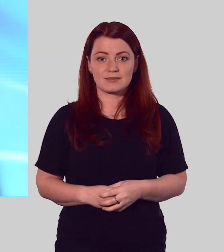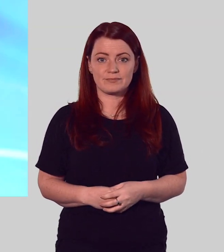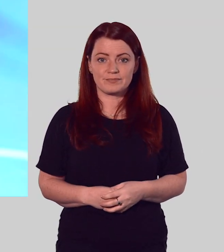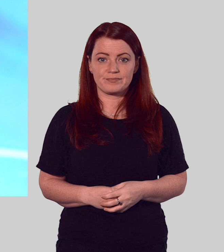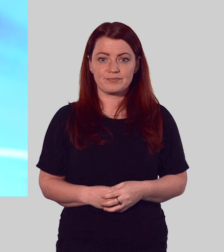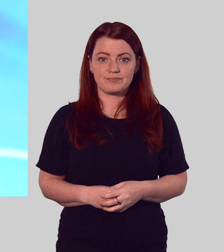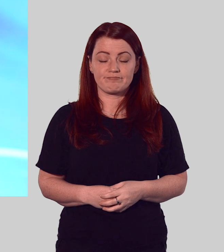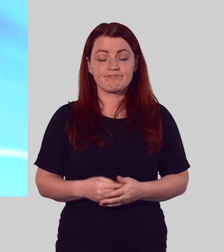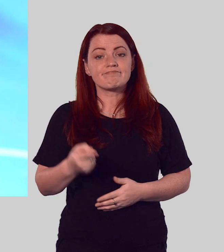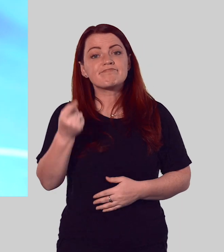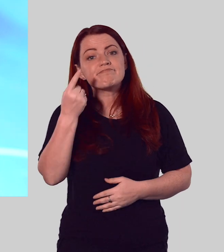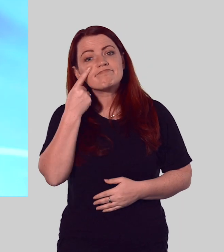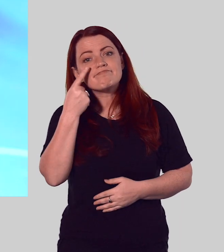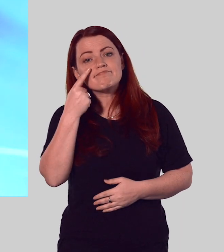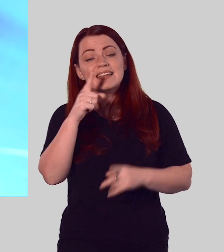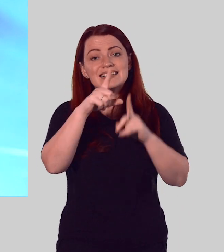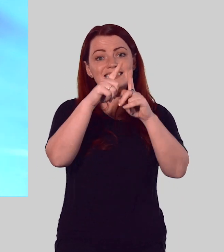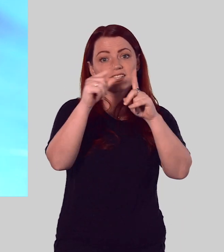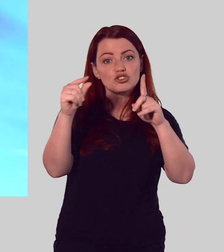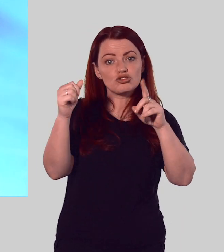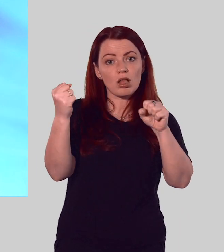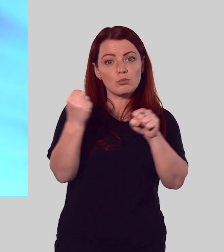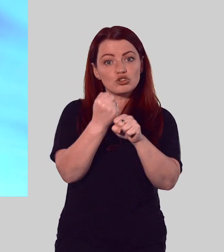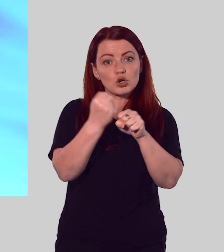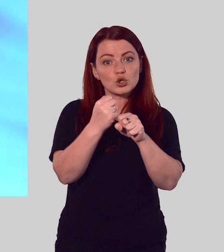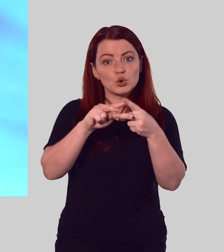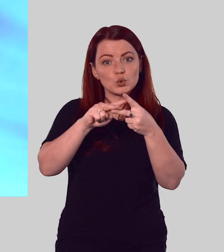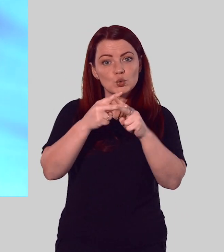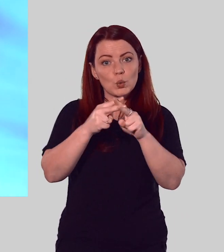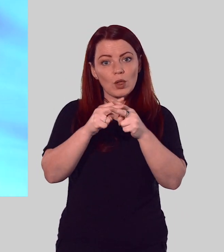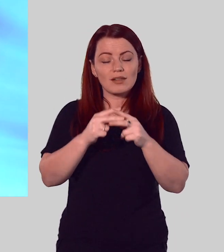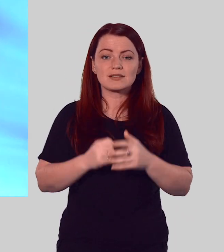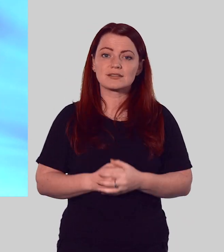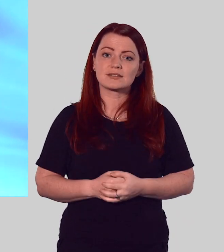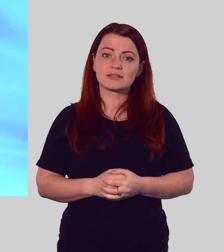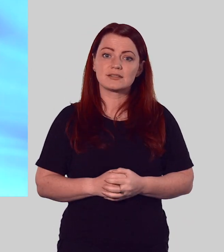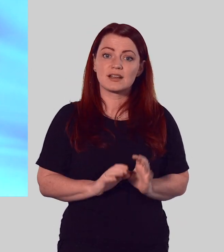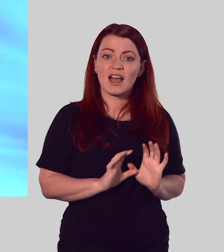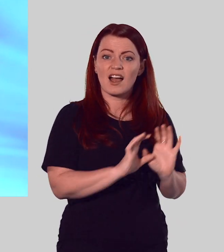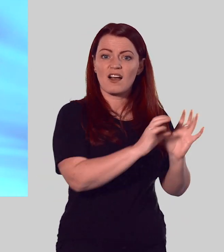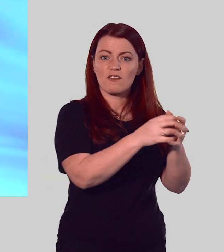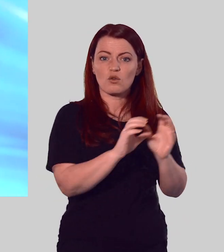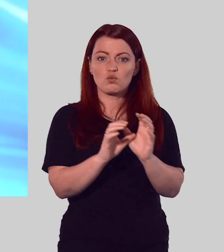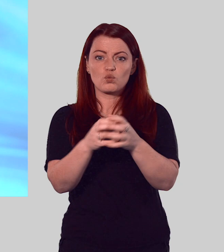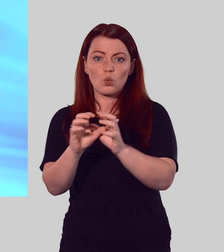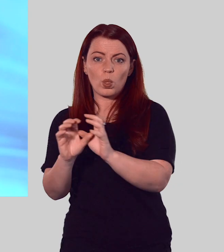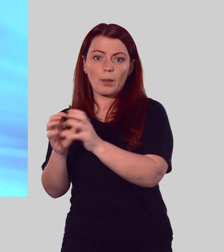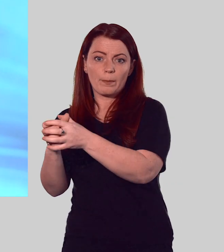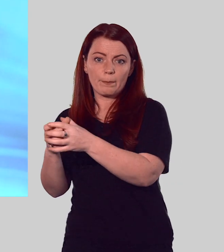Let's take a look at some digital production tools. I've grouped them into tools that work for different activities